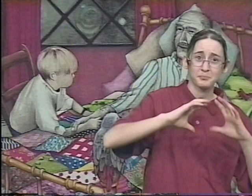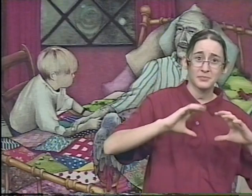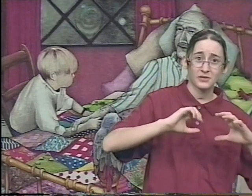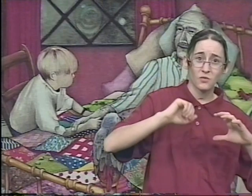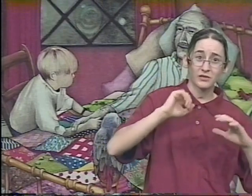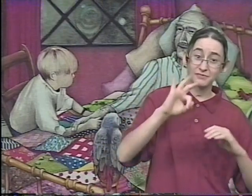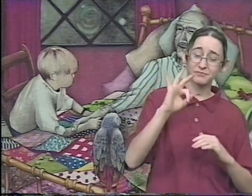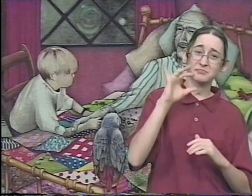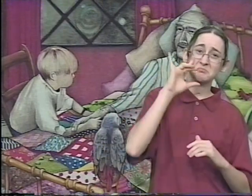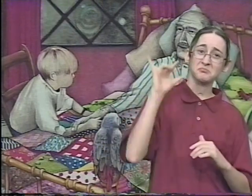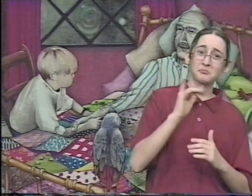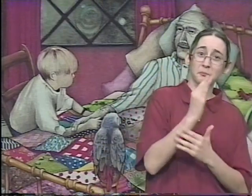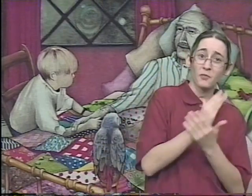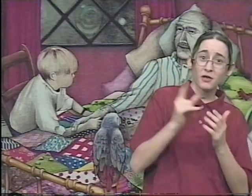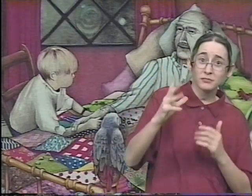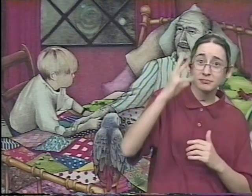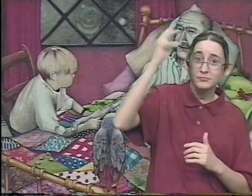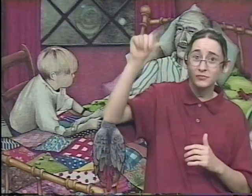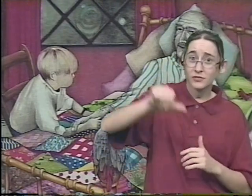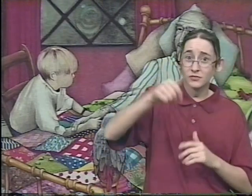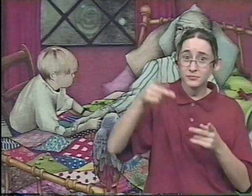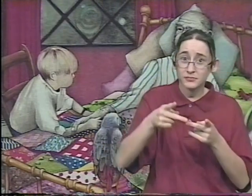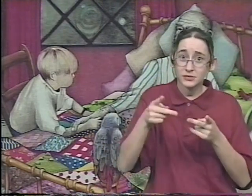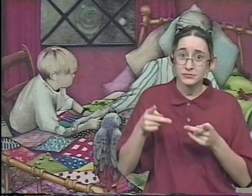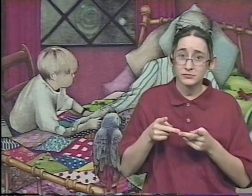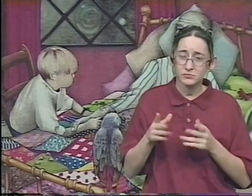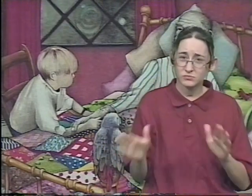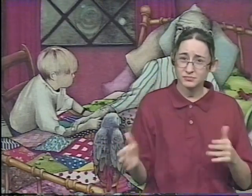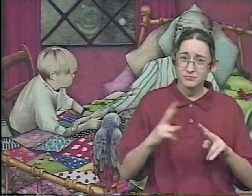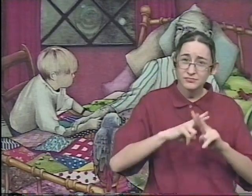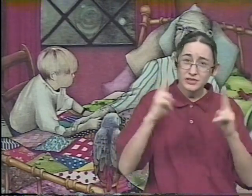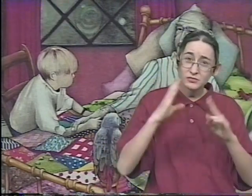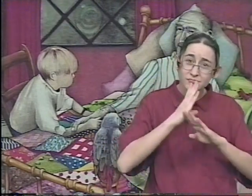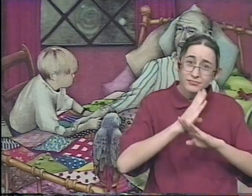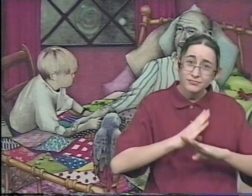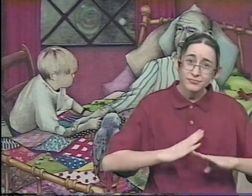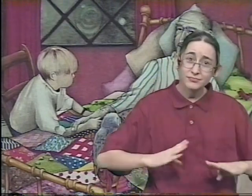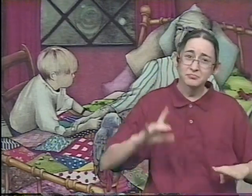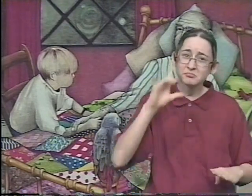town looked as if it were made of gold. As the light faded, grandfather set out on